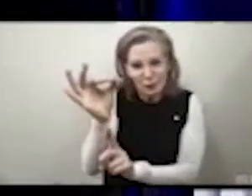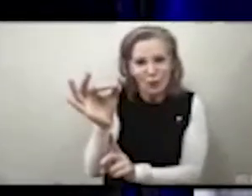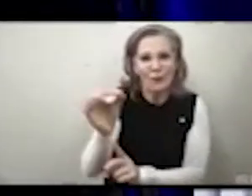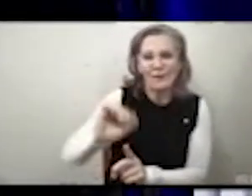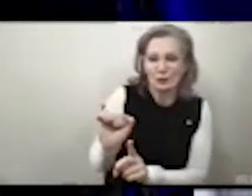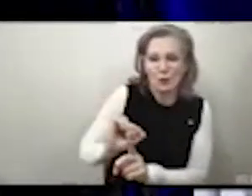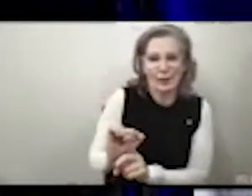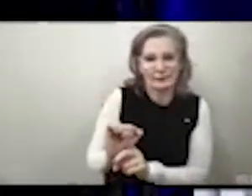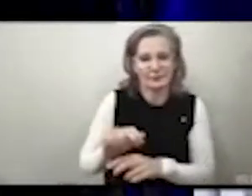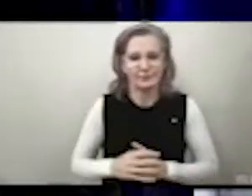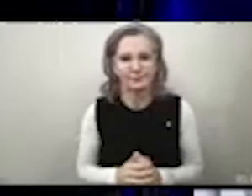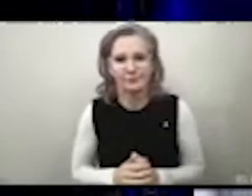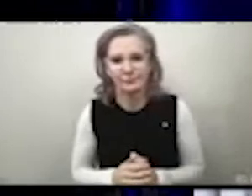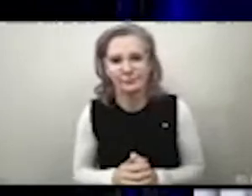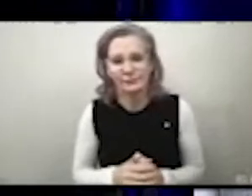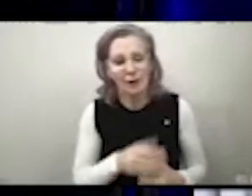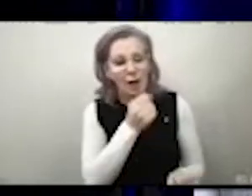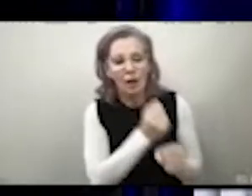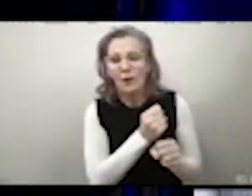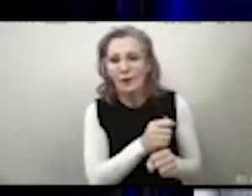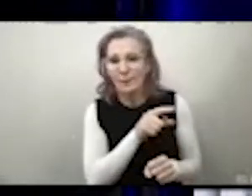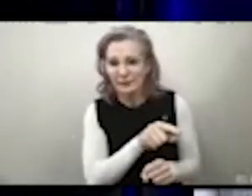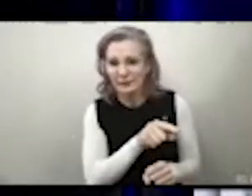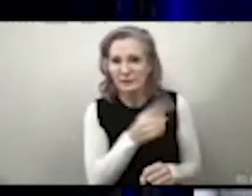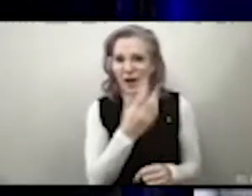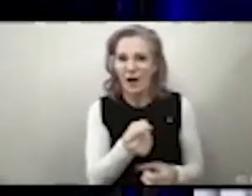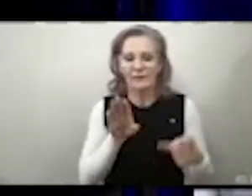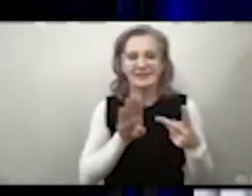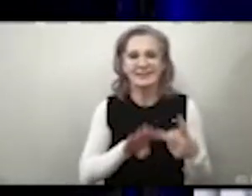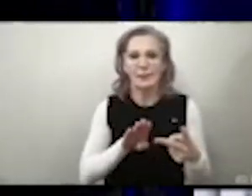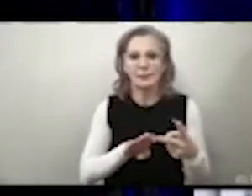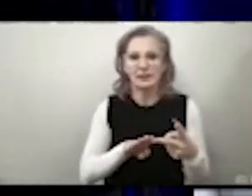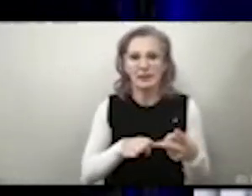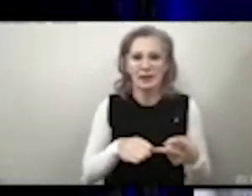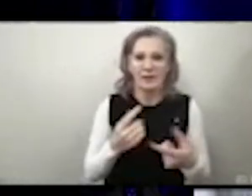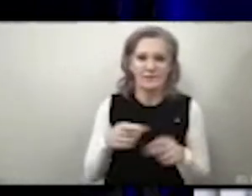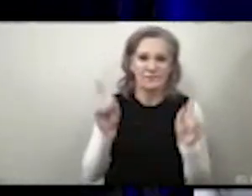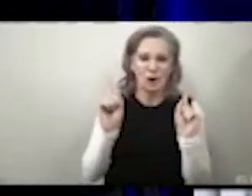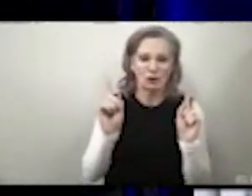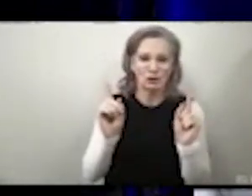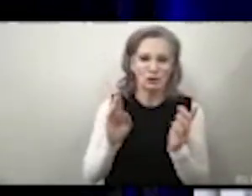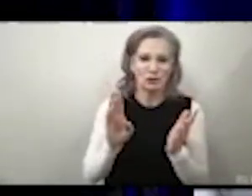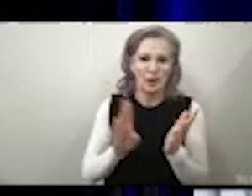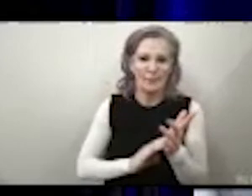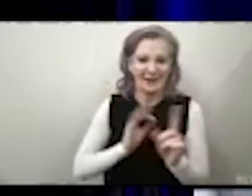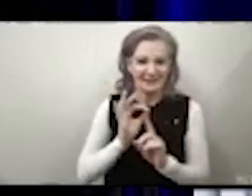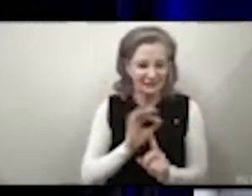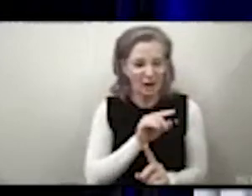the Deputy First Minister, um, who is also Cabinet Secretary for Covid recovery, John Swinney has given us the following